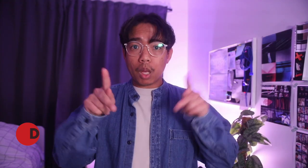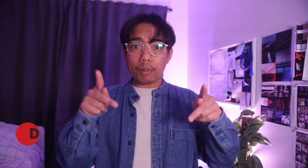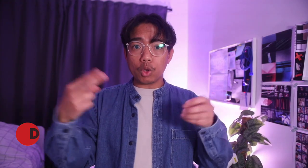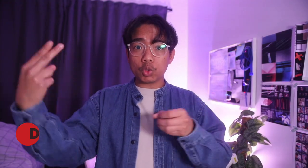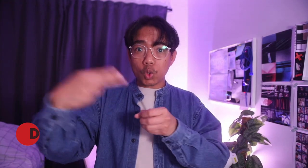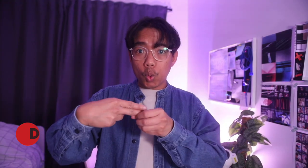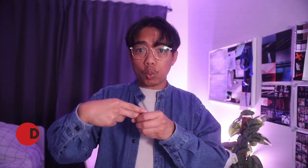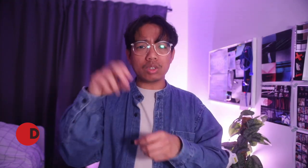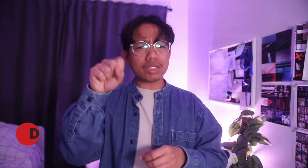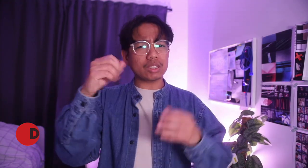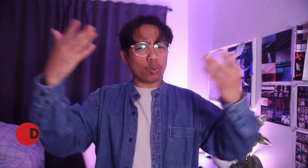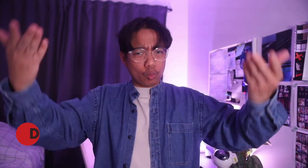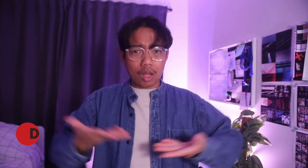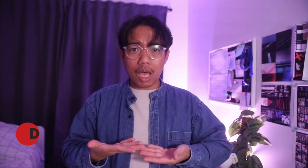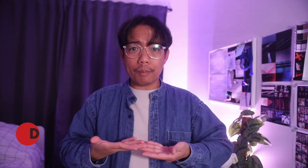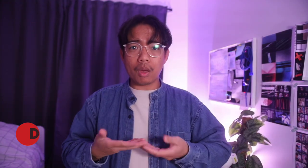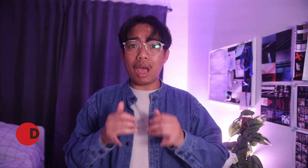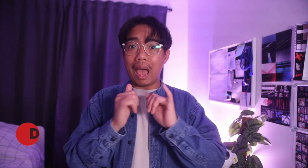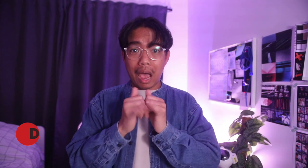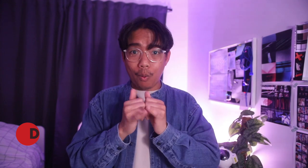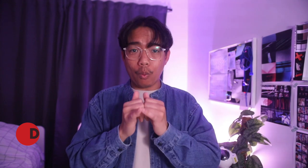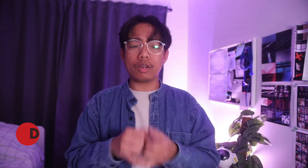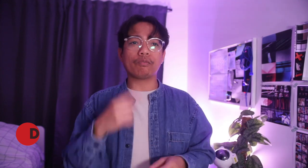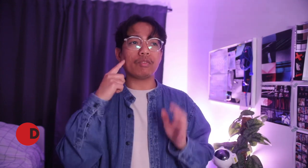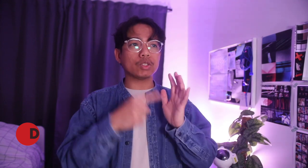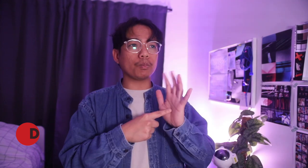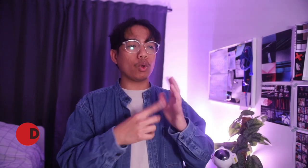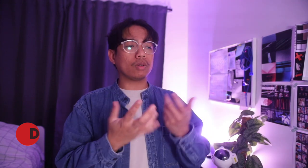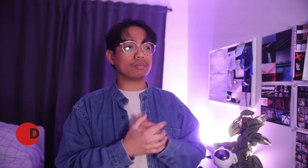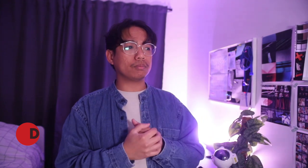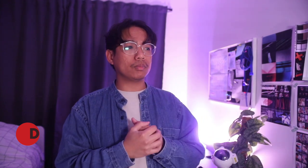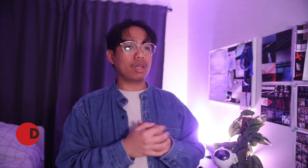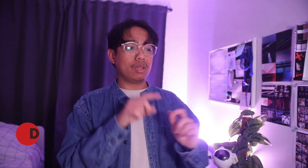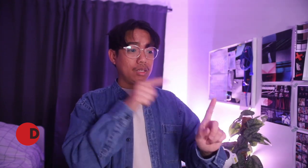Can people join? Yes, everyone is welcome to join. How?